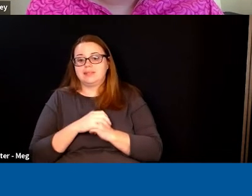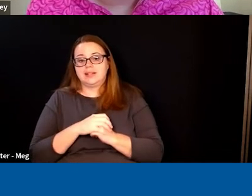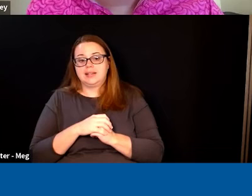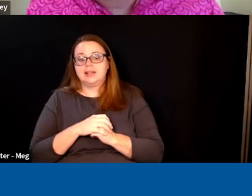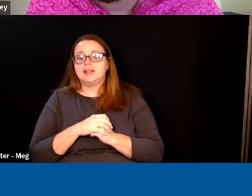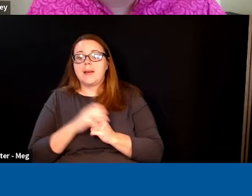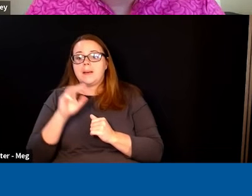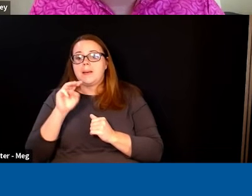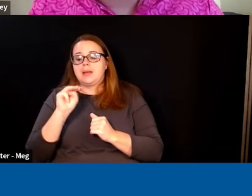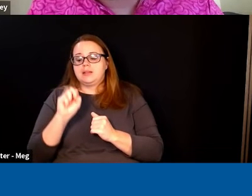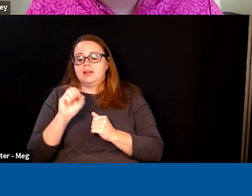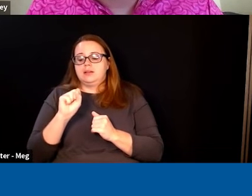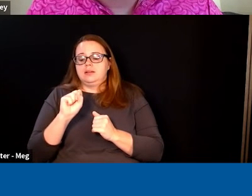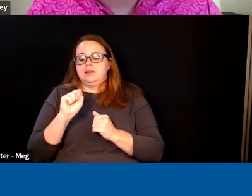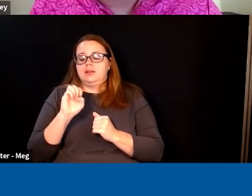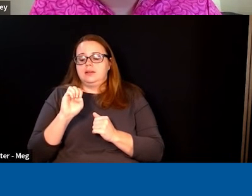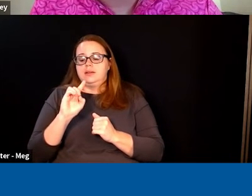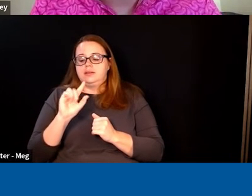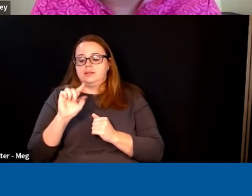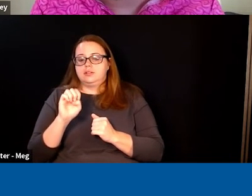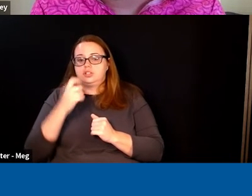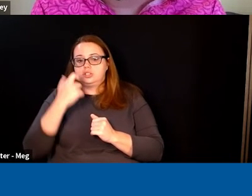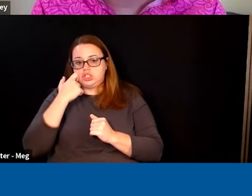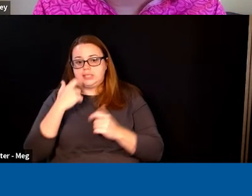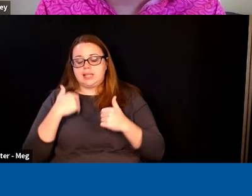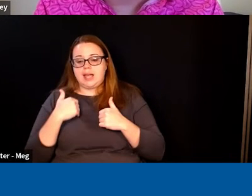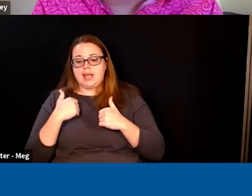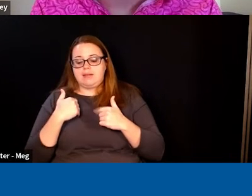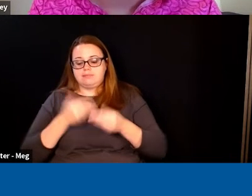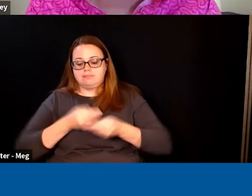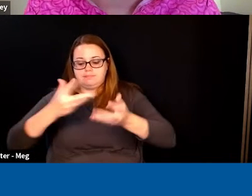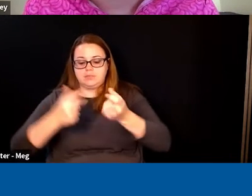Microsoft Edge actually just rolled out support for emulating a forced color mode treatment.